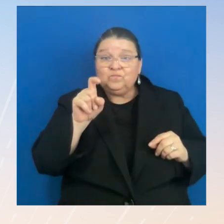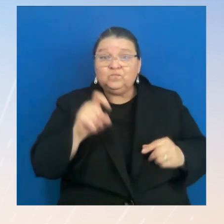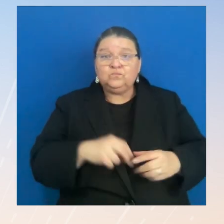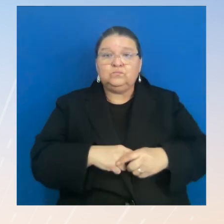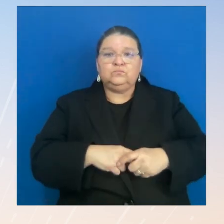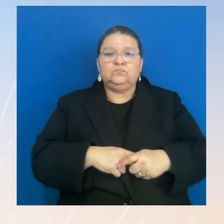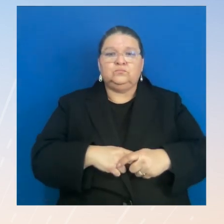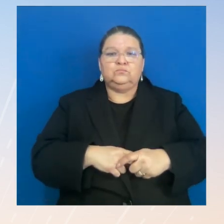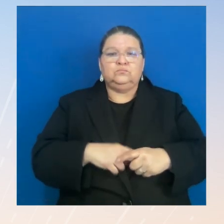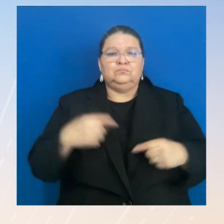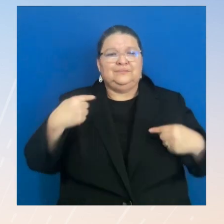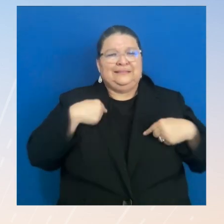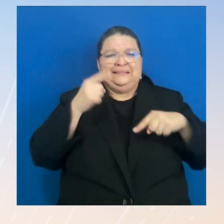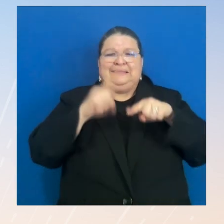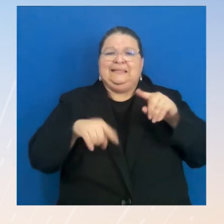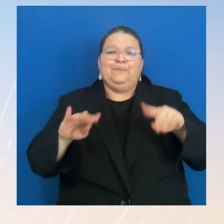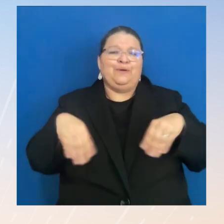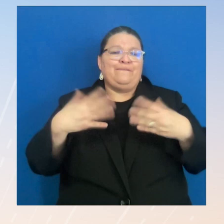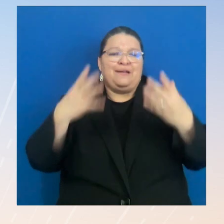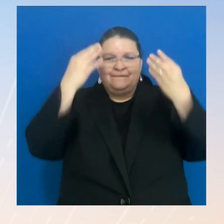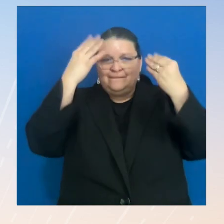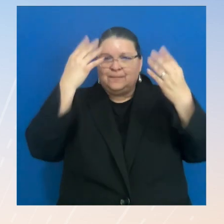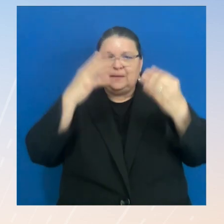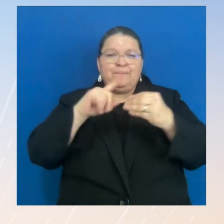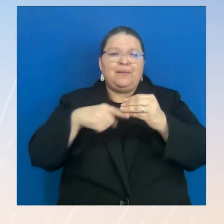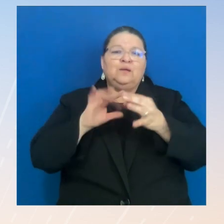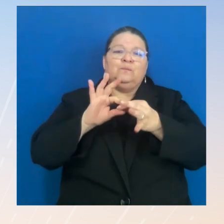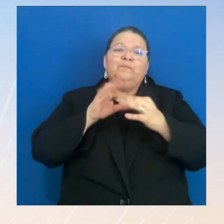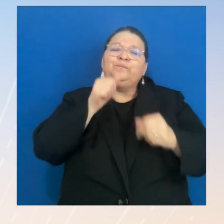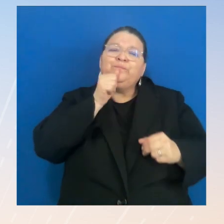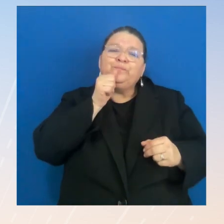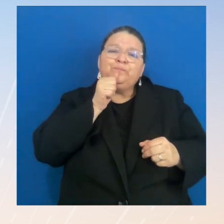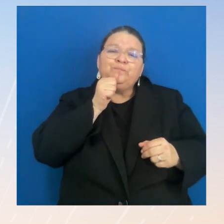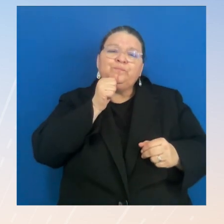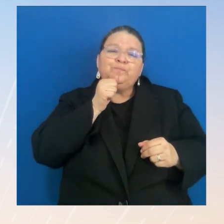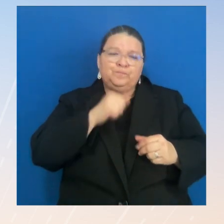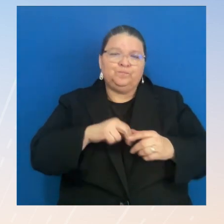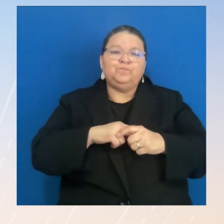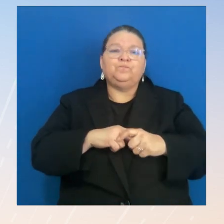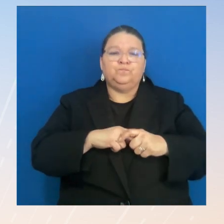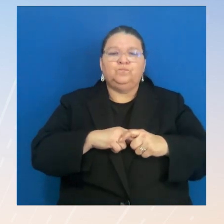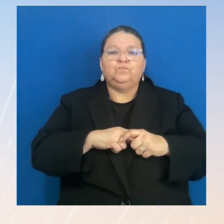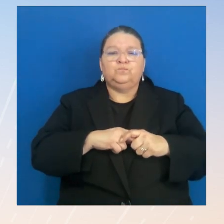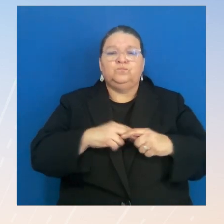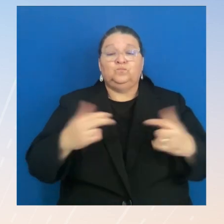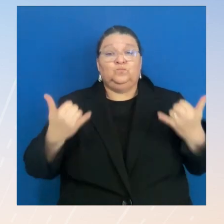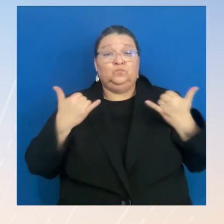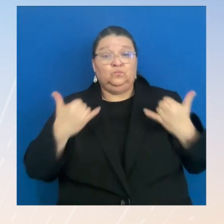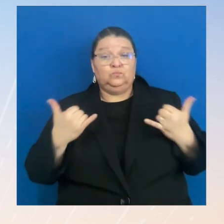Obviously, these families are in a moment of mourning right now. And so, beyond that,